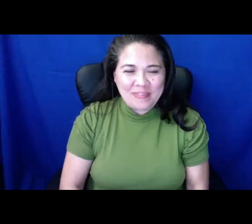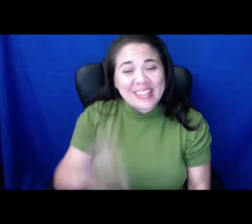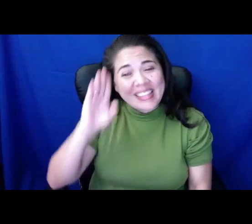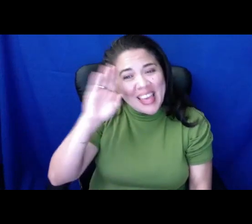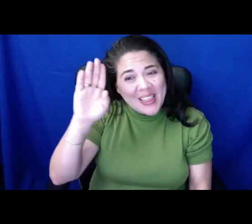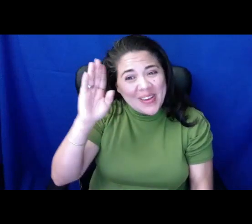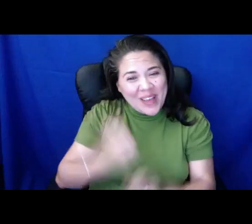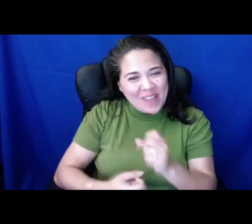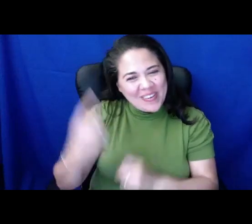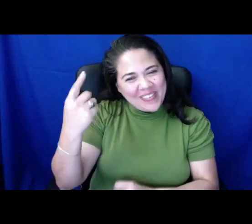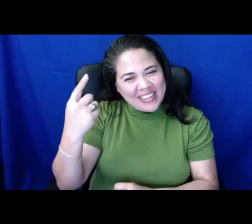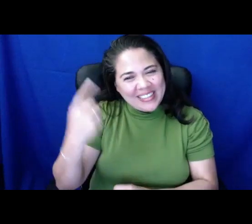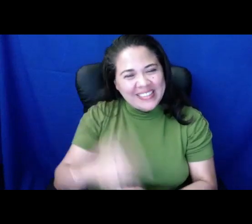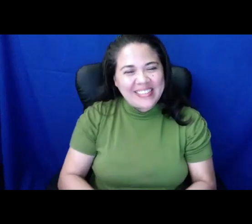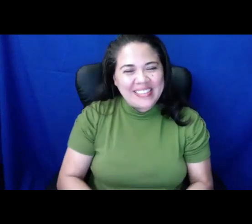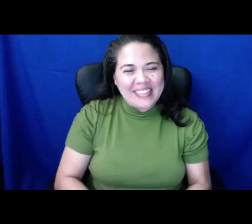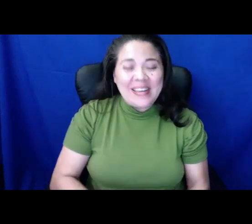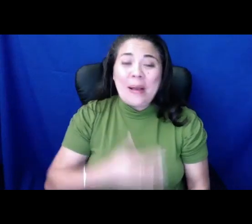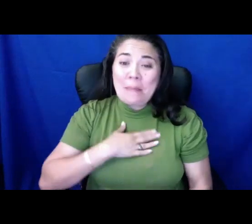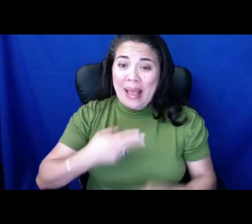Everyone. Camisha Jones: I am, Mrs Jones.